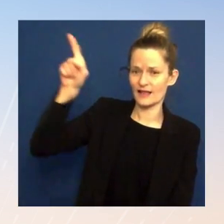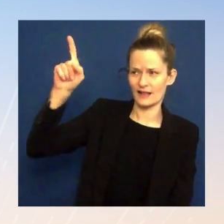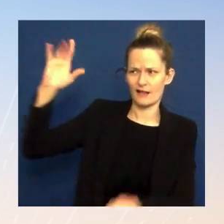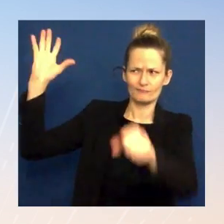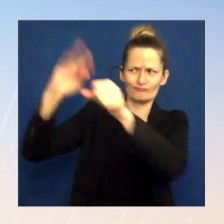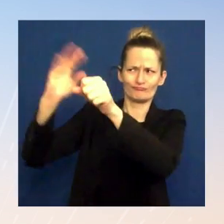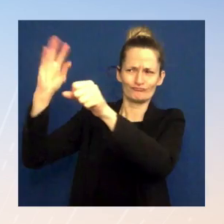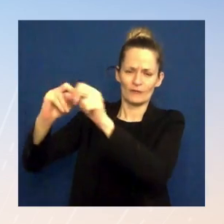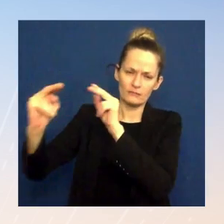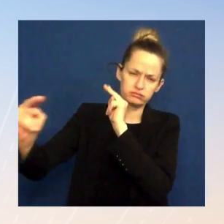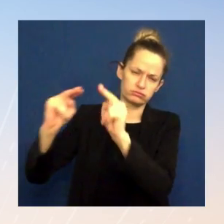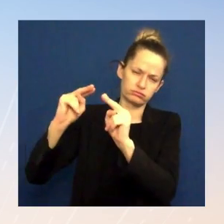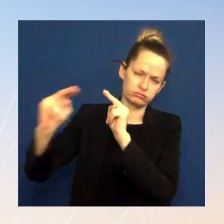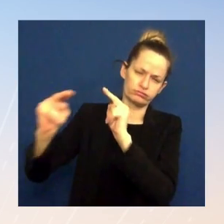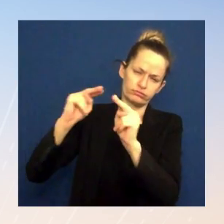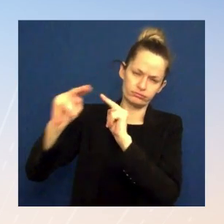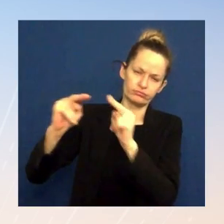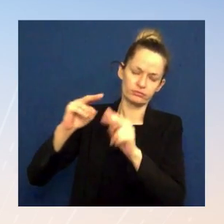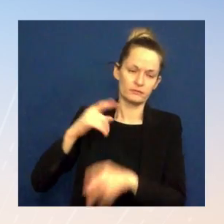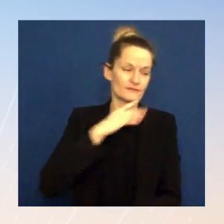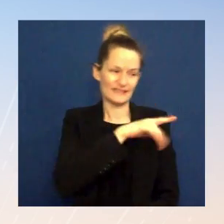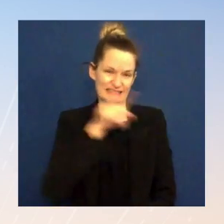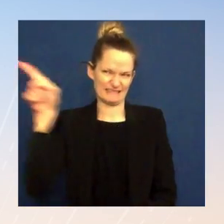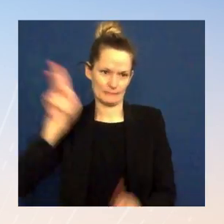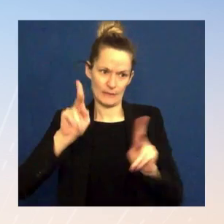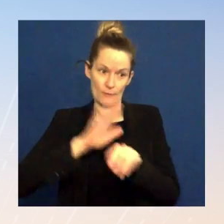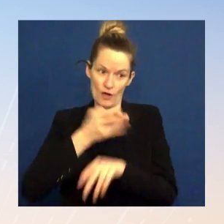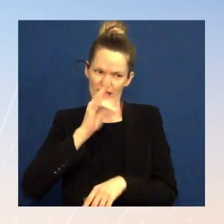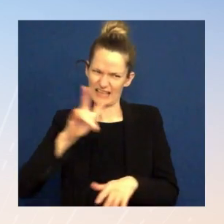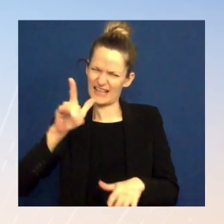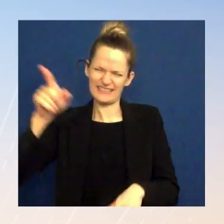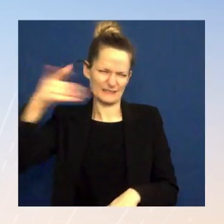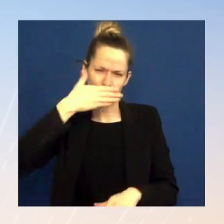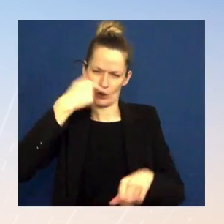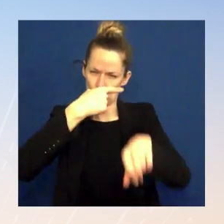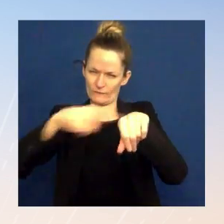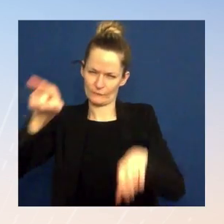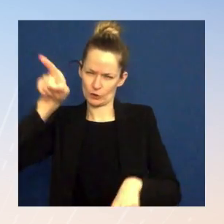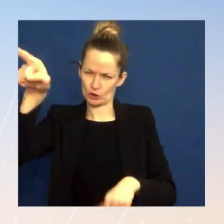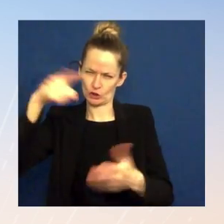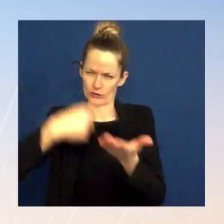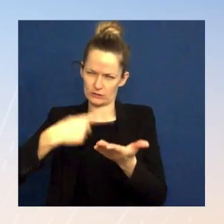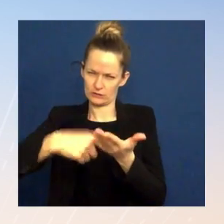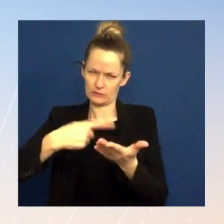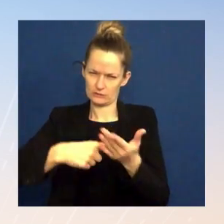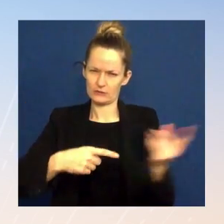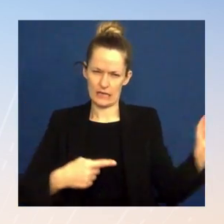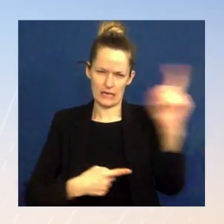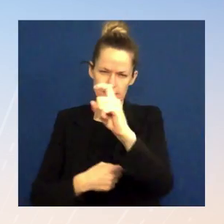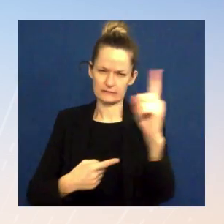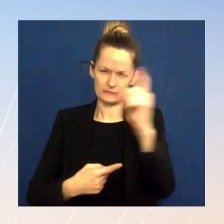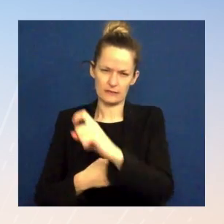The Press: So, it is, from your perspective still a part -- Ms. Psaki: I would point you to leaders and members on the Hill who have spoken to this recently. The Press: Okay. And what's your message